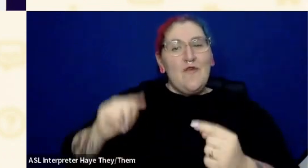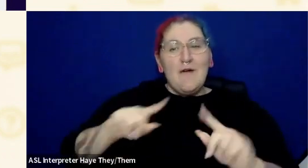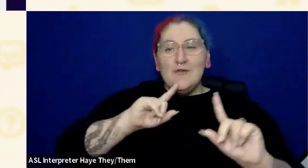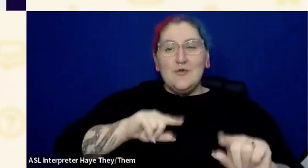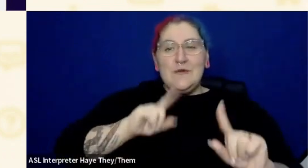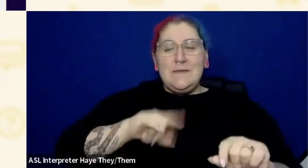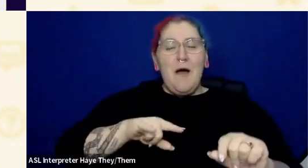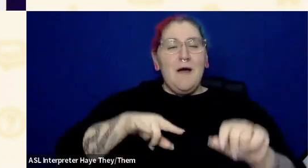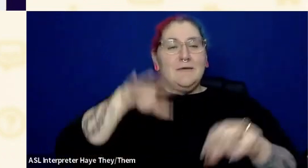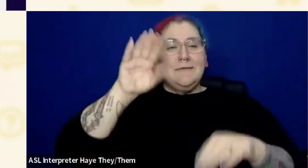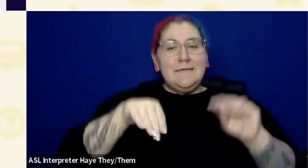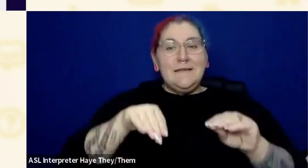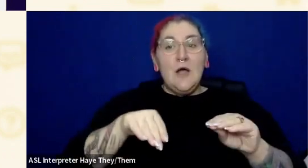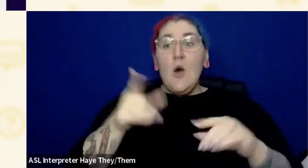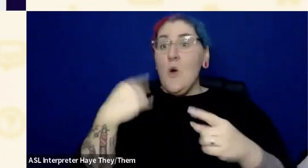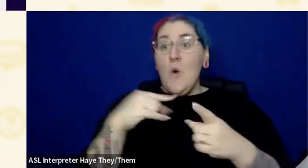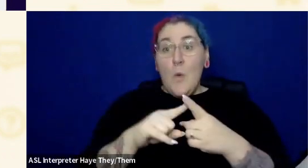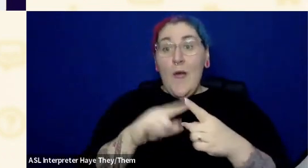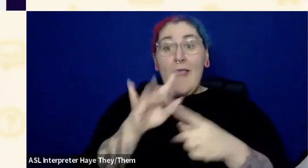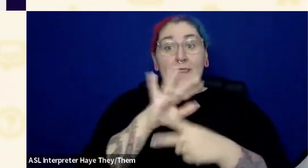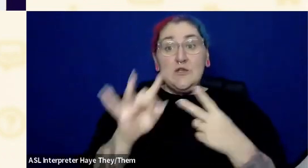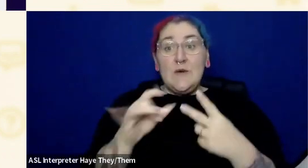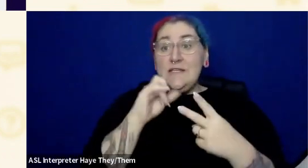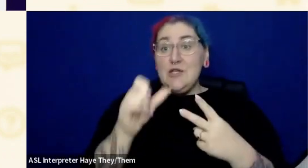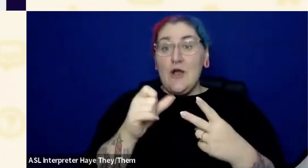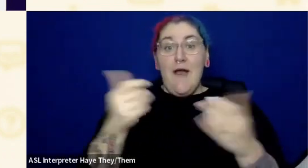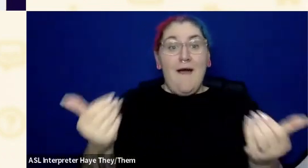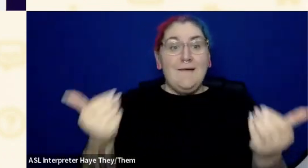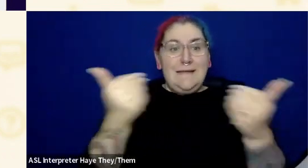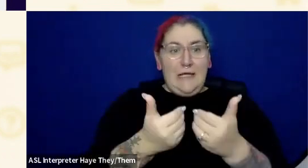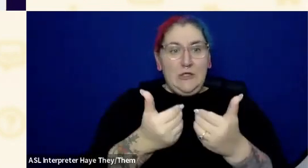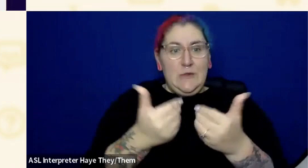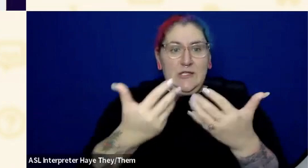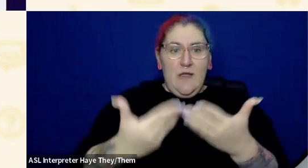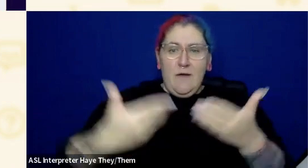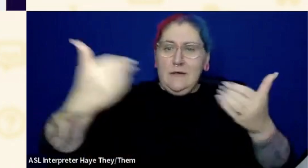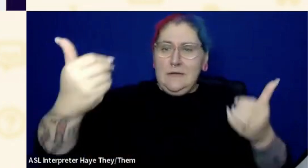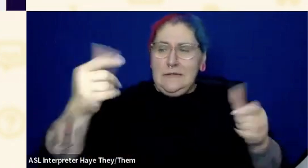For example, I am available on Monday and Wednesday.